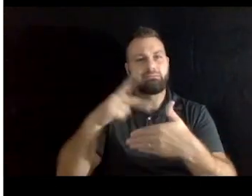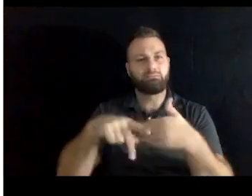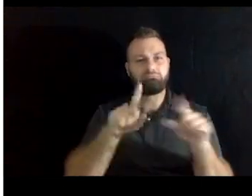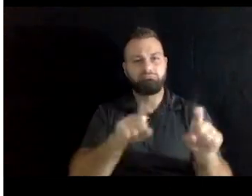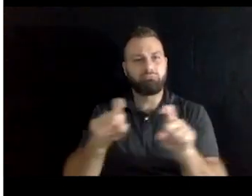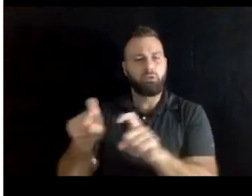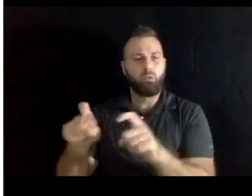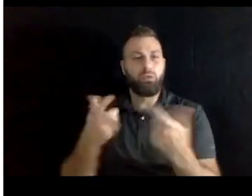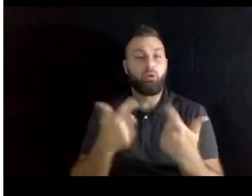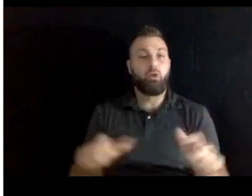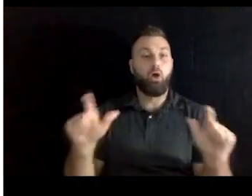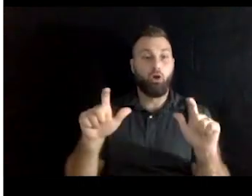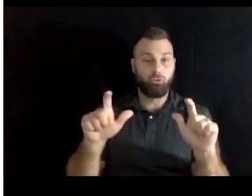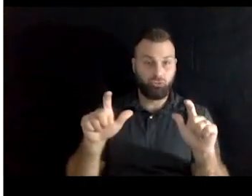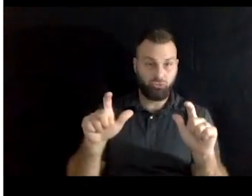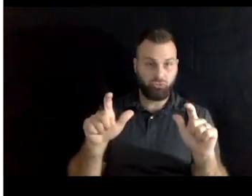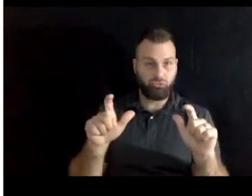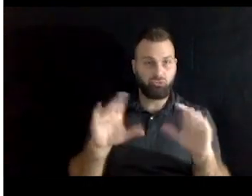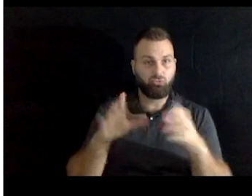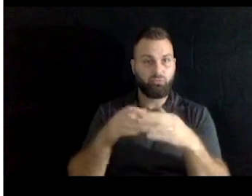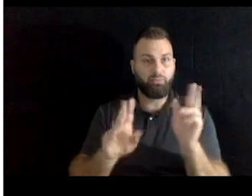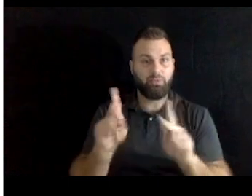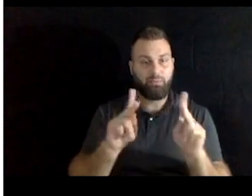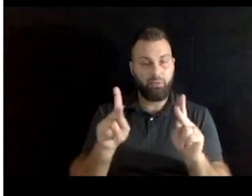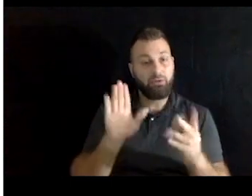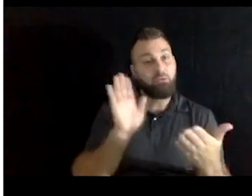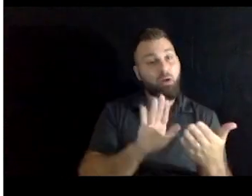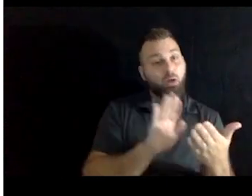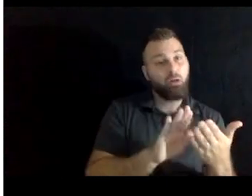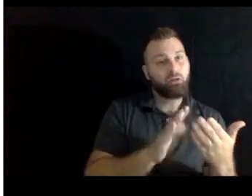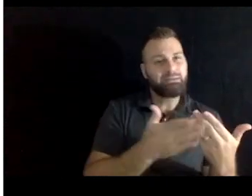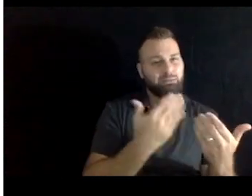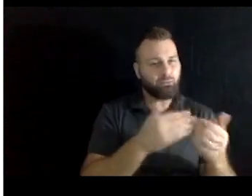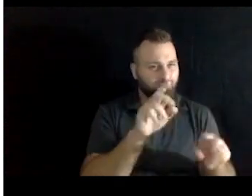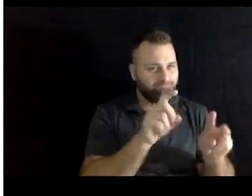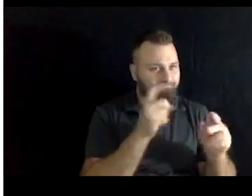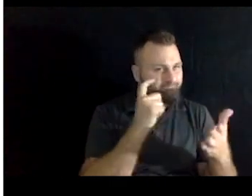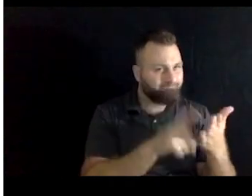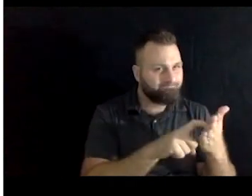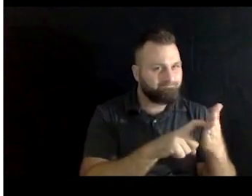the smaller the impact that we can detect. So with BOND we were going to